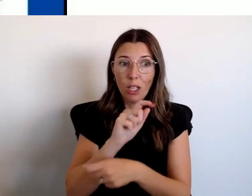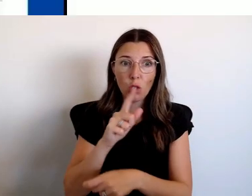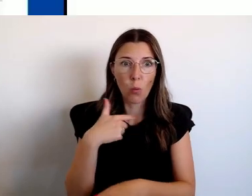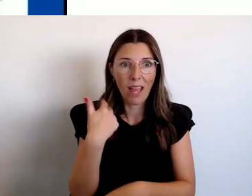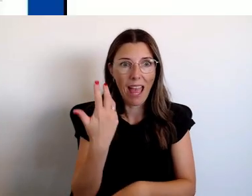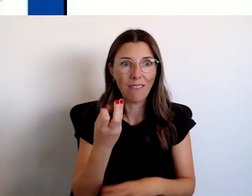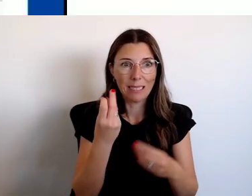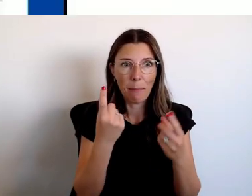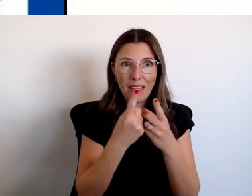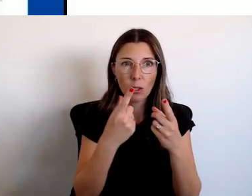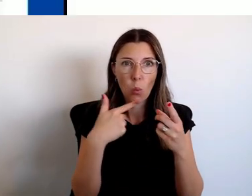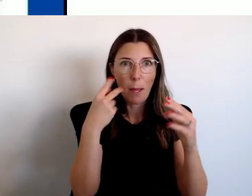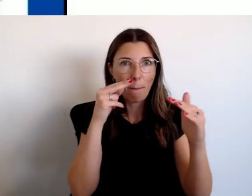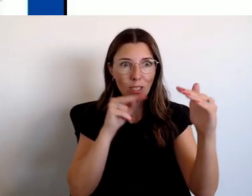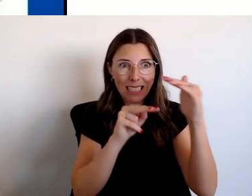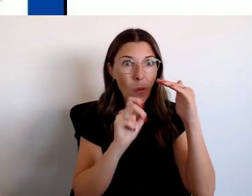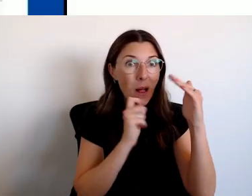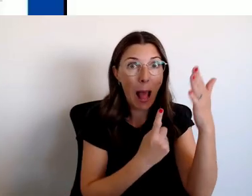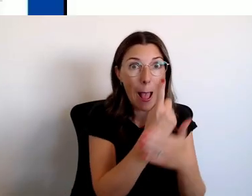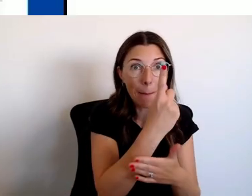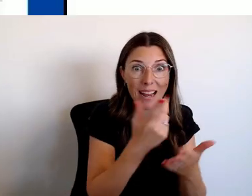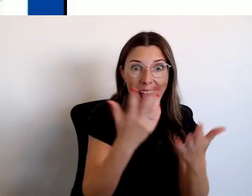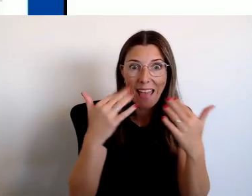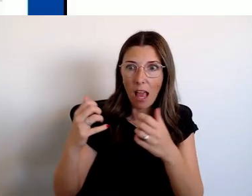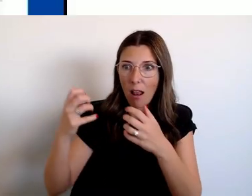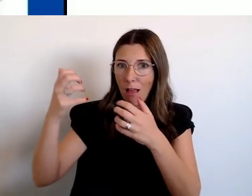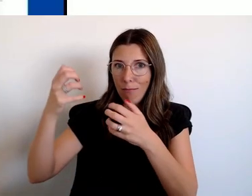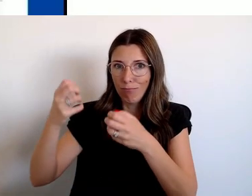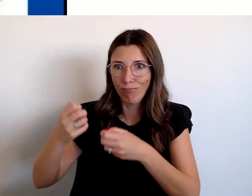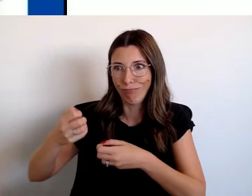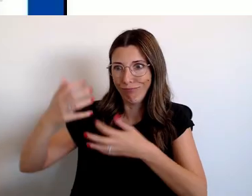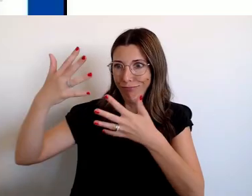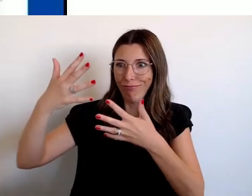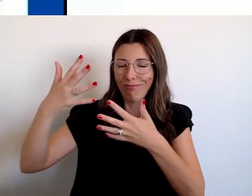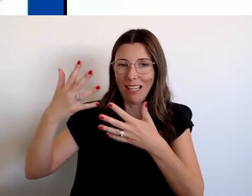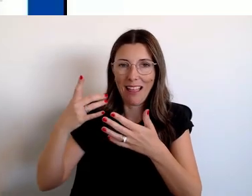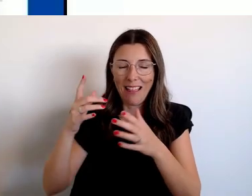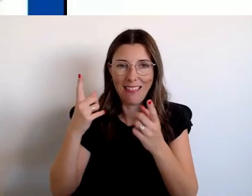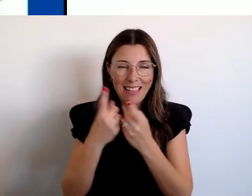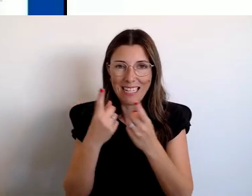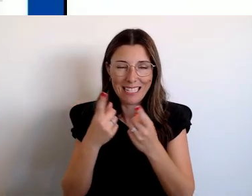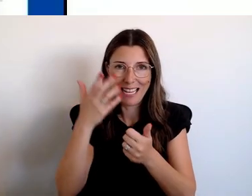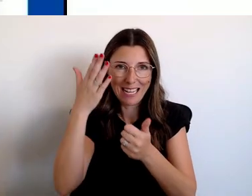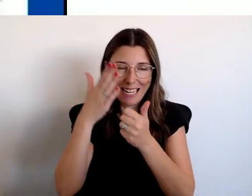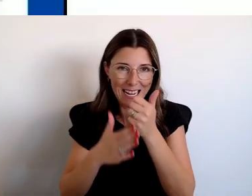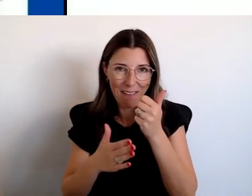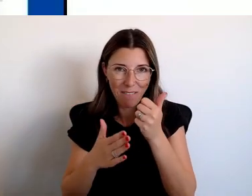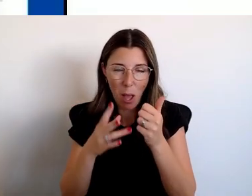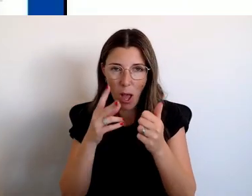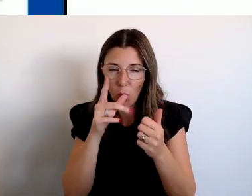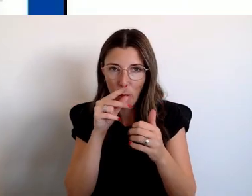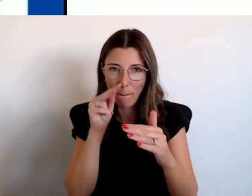And inevitably, a whole range of things happen as a result of industrial revolutions that we never fathomed.